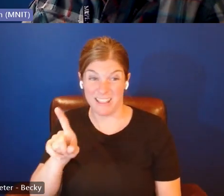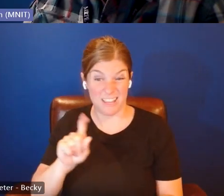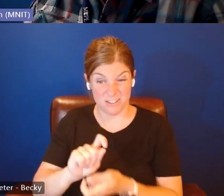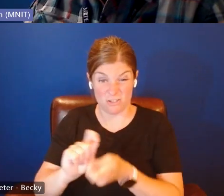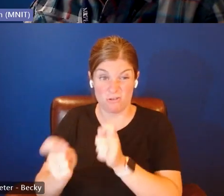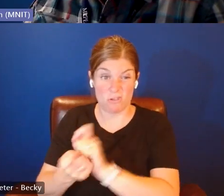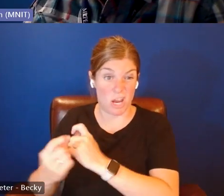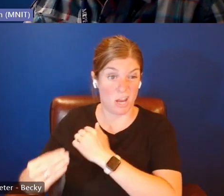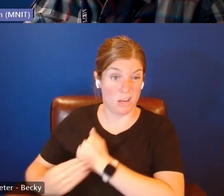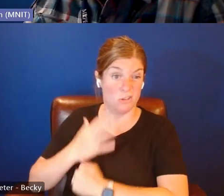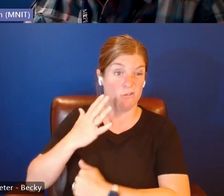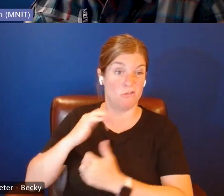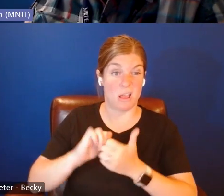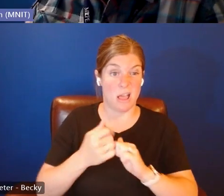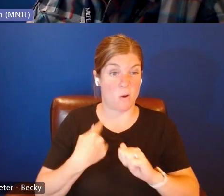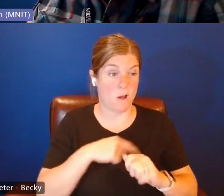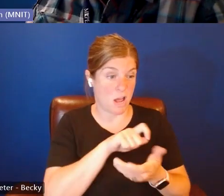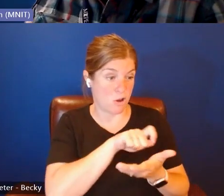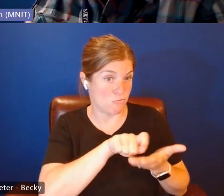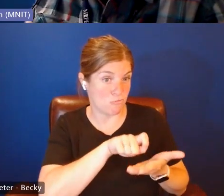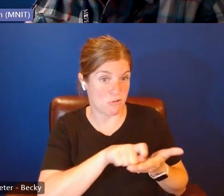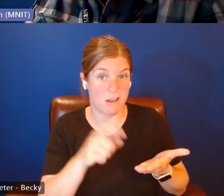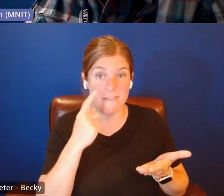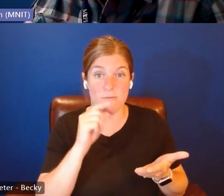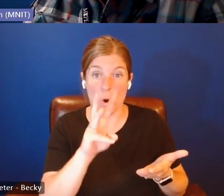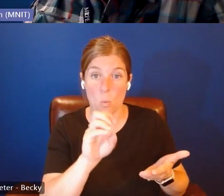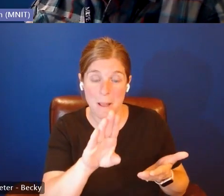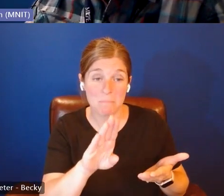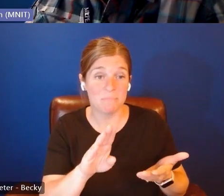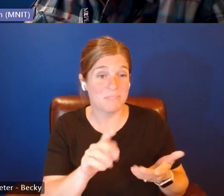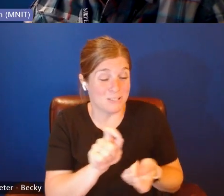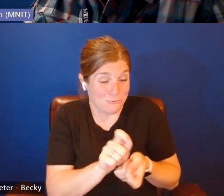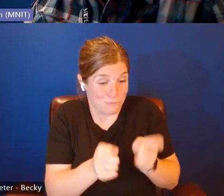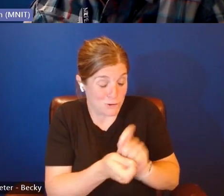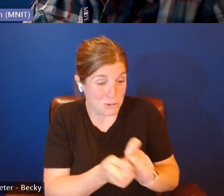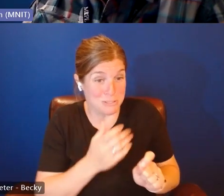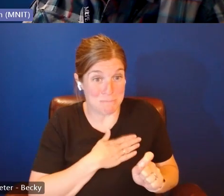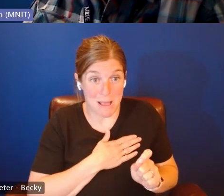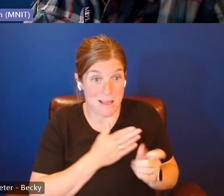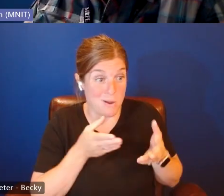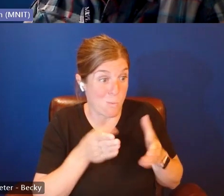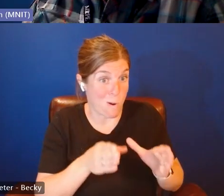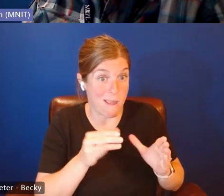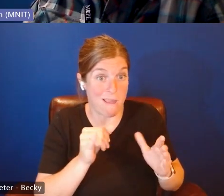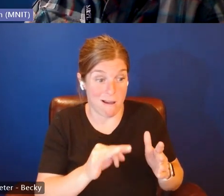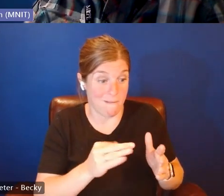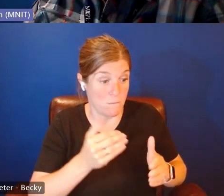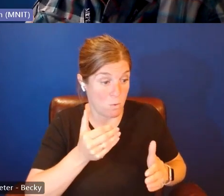and it changes the order I put things in. Hopefully, I'm more successful today